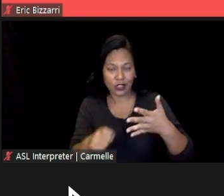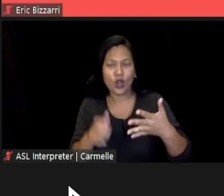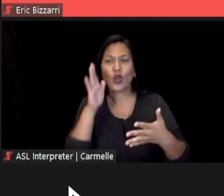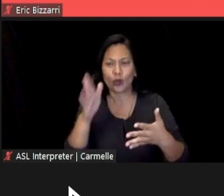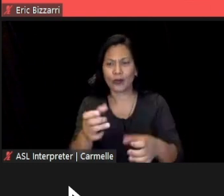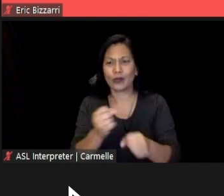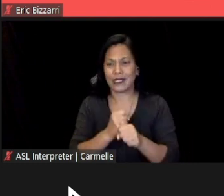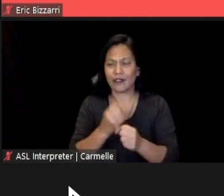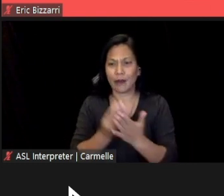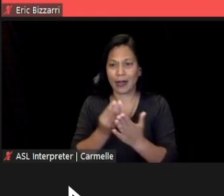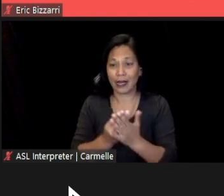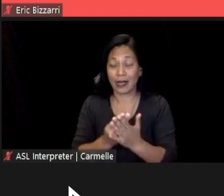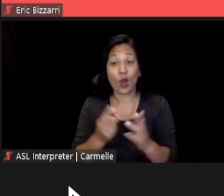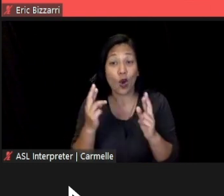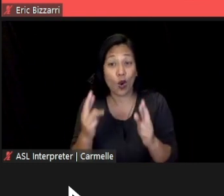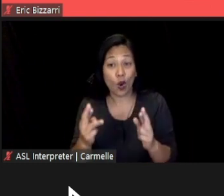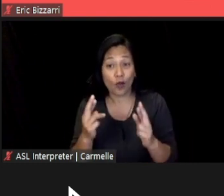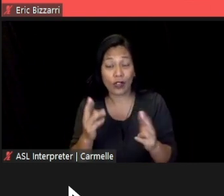You hopefully will get the money that you asked for.